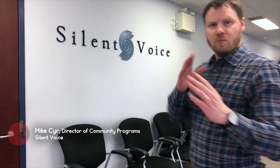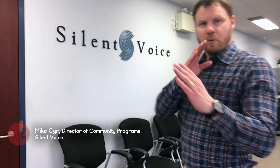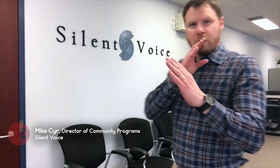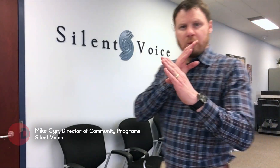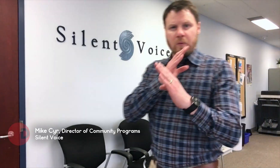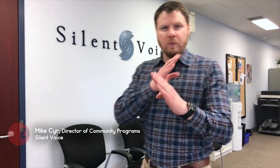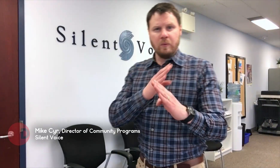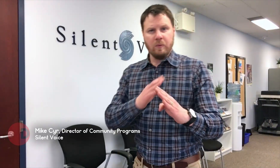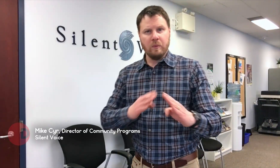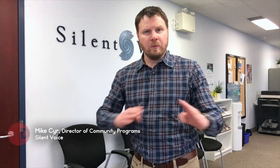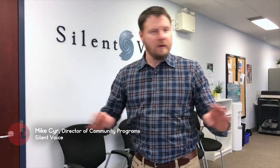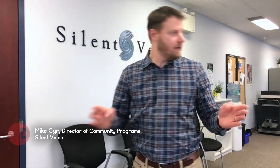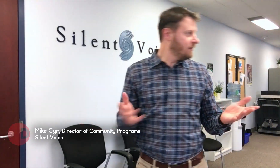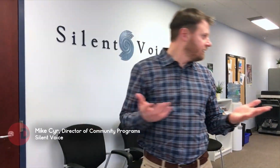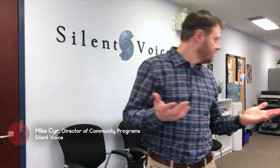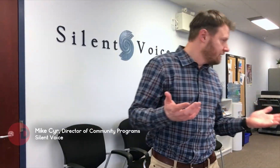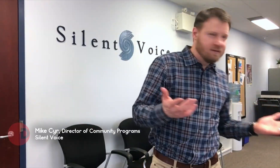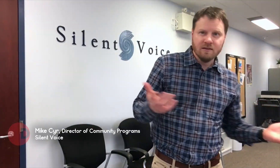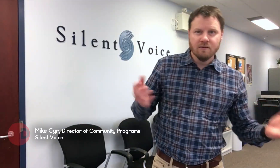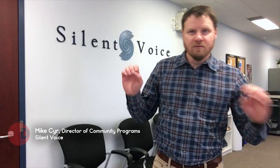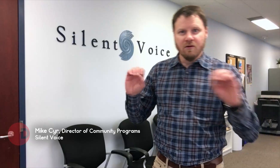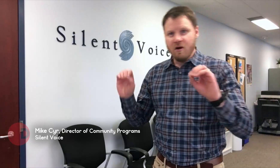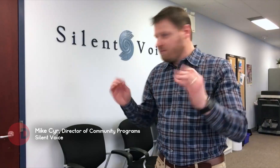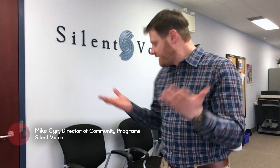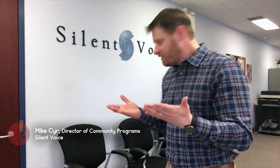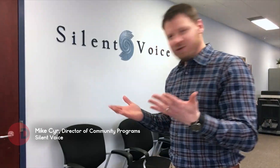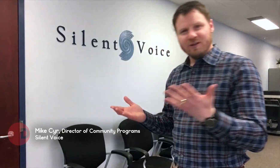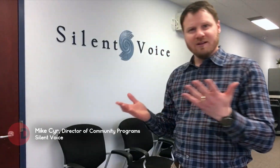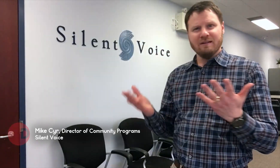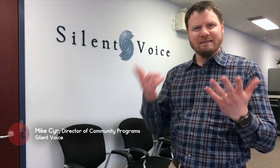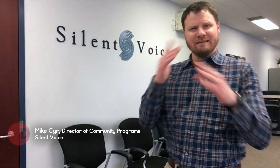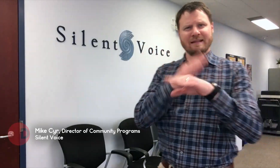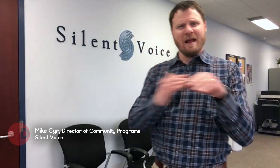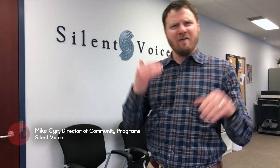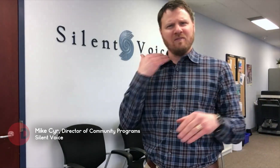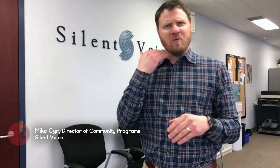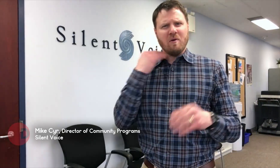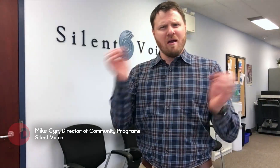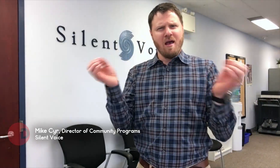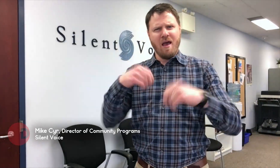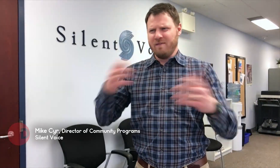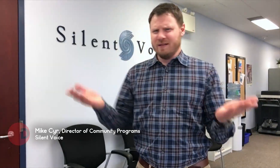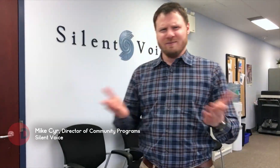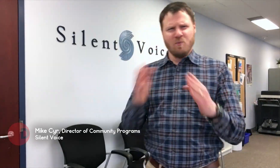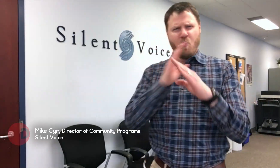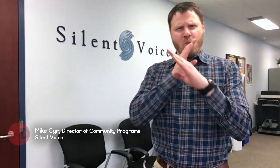[Mike]: It's been quiet, no one is here in the Silent Voice offices here,